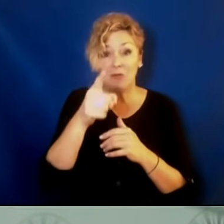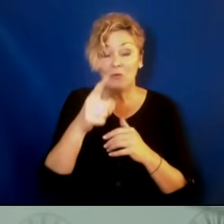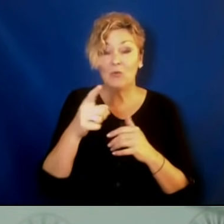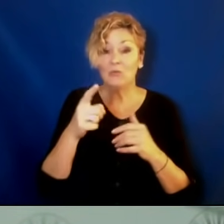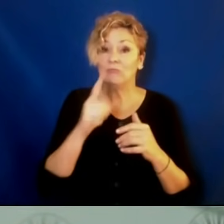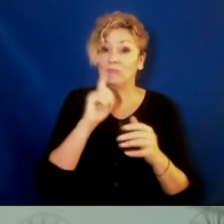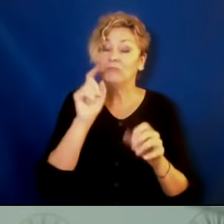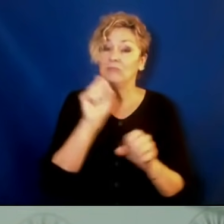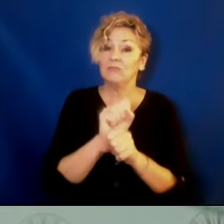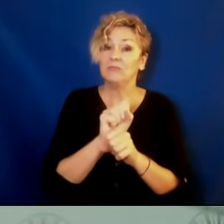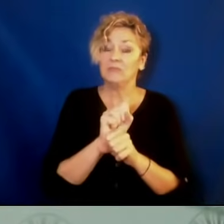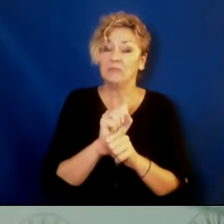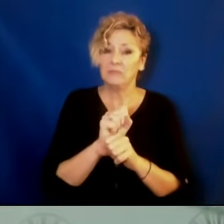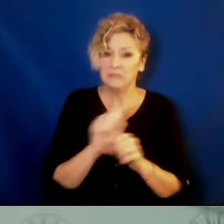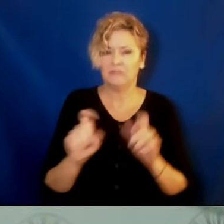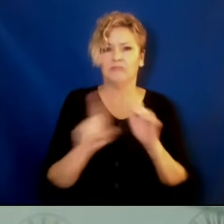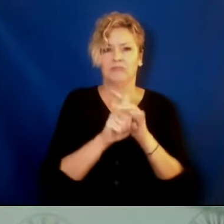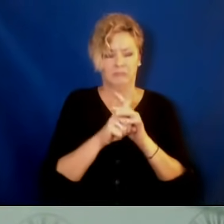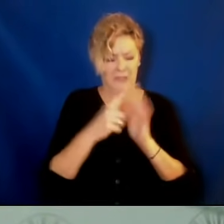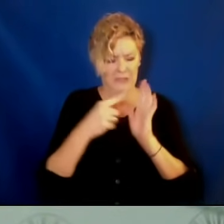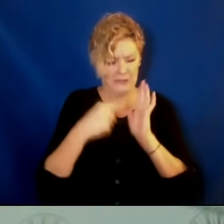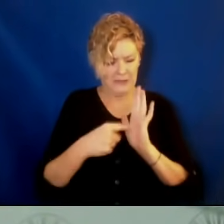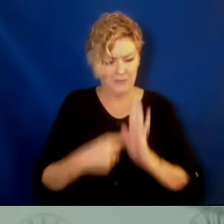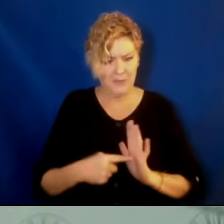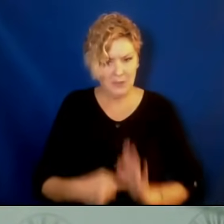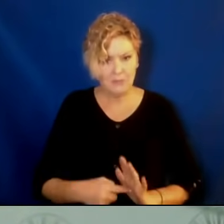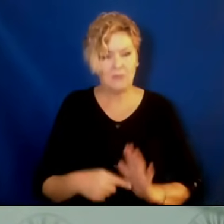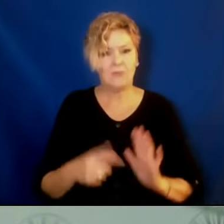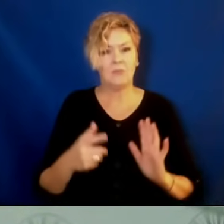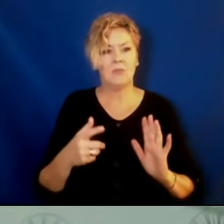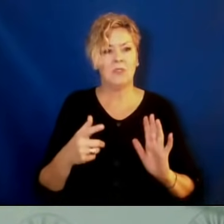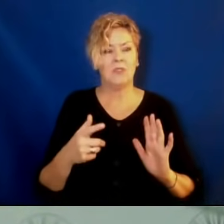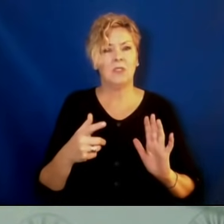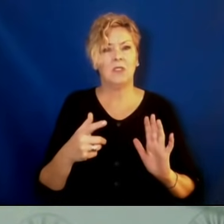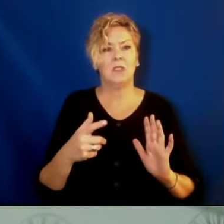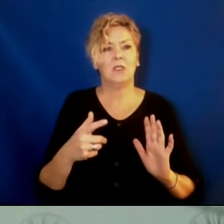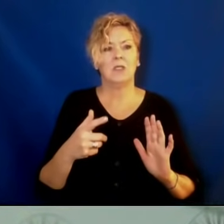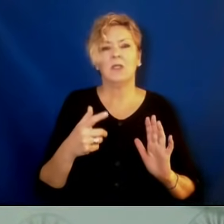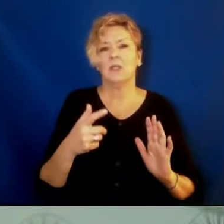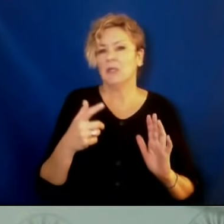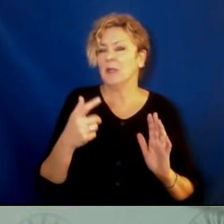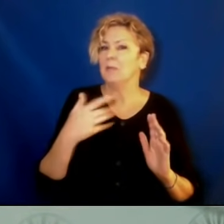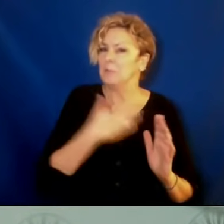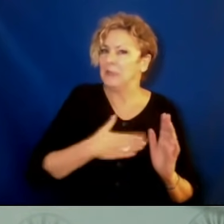basics all the time, this includes washing hands, using a mask when you can't keep a safe